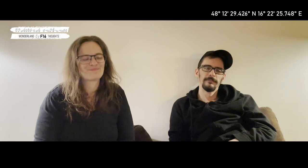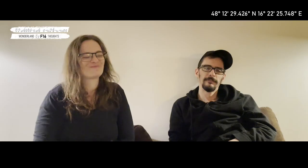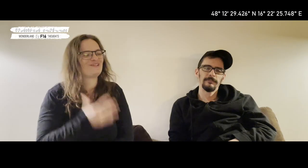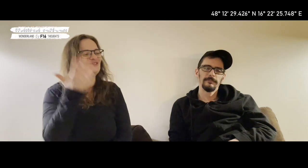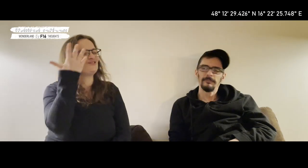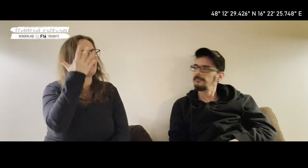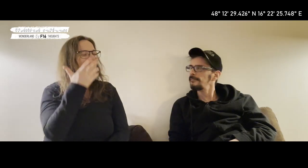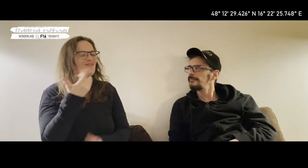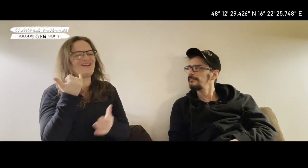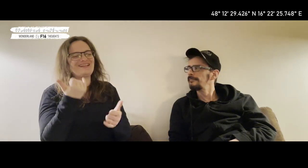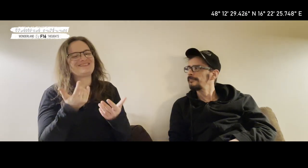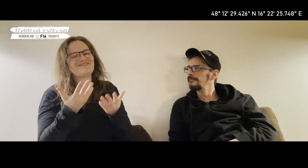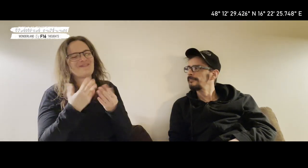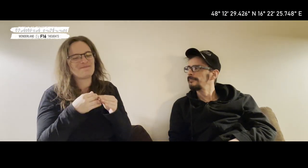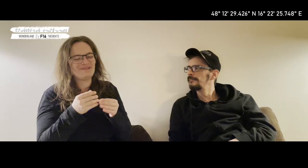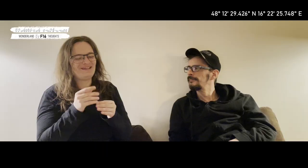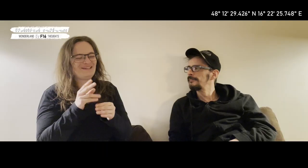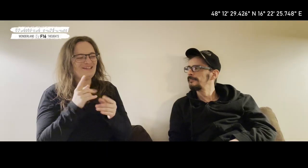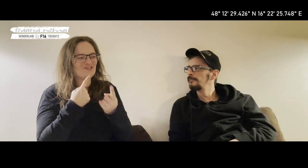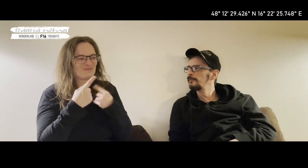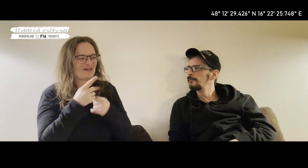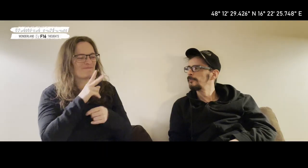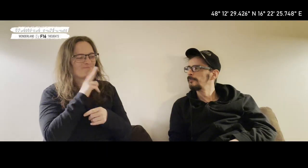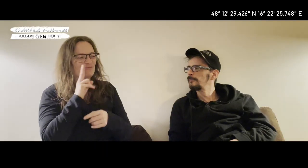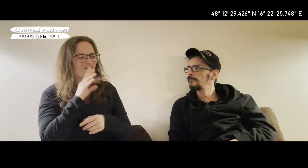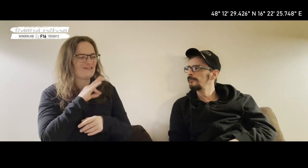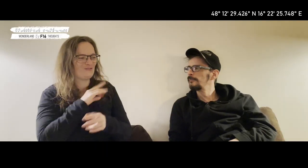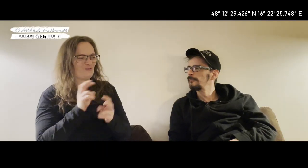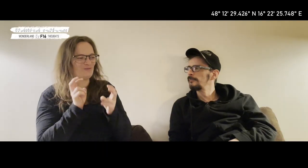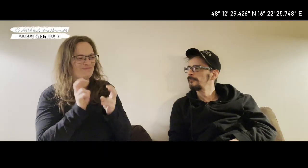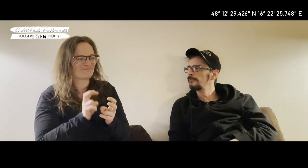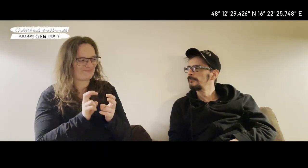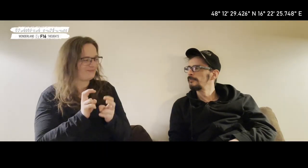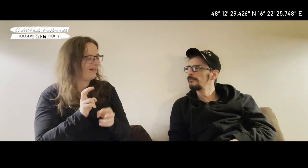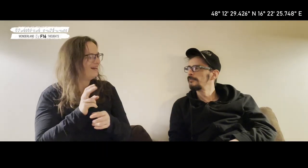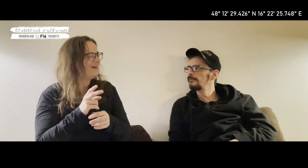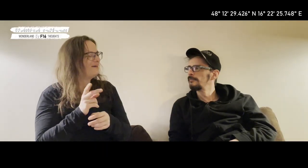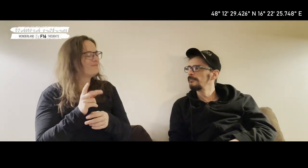If I imagine it like this in this family conversation between mother and son.